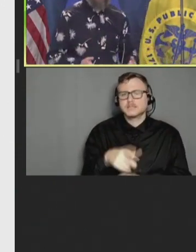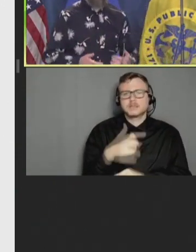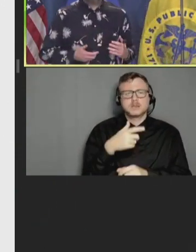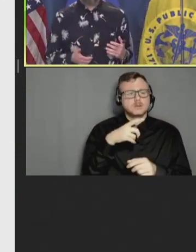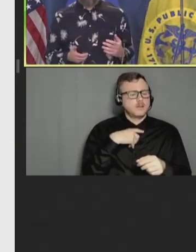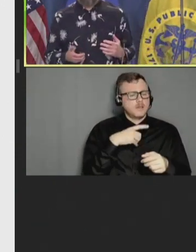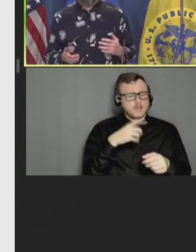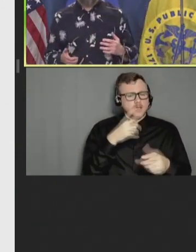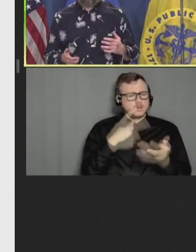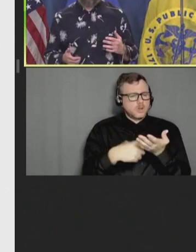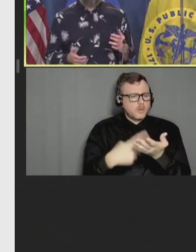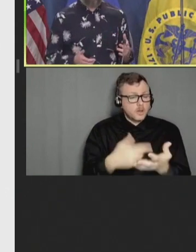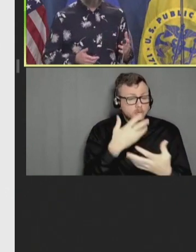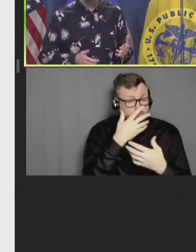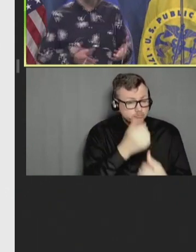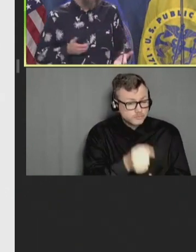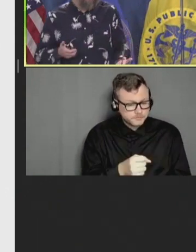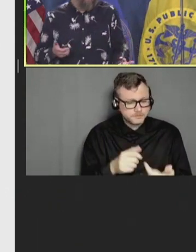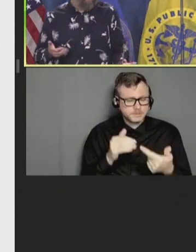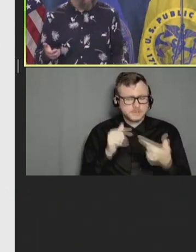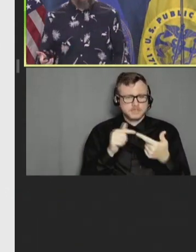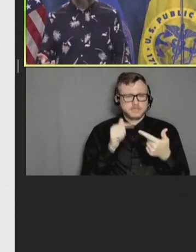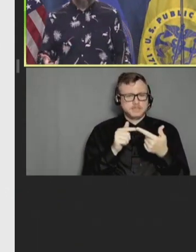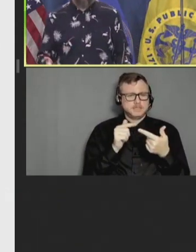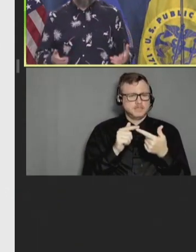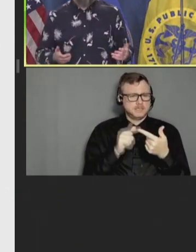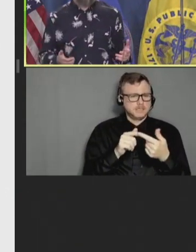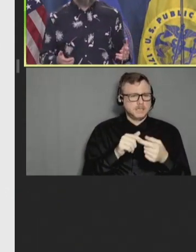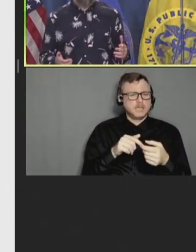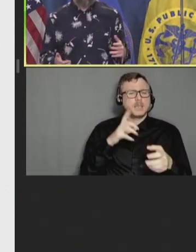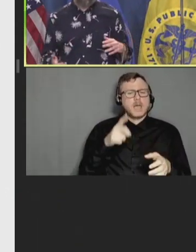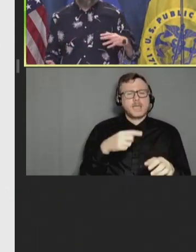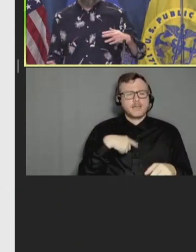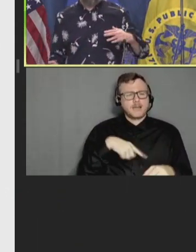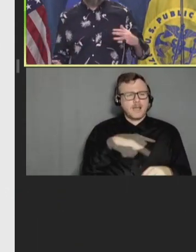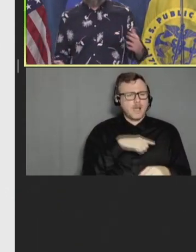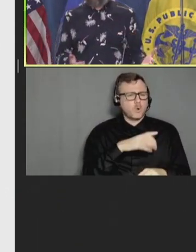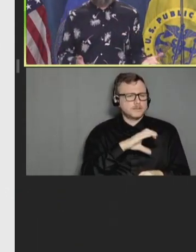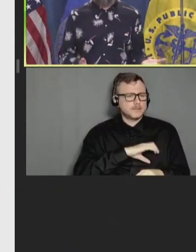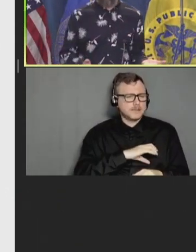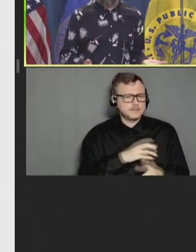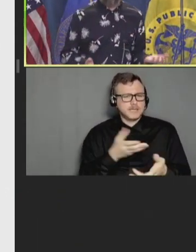The next is going to be about civic engagement. And so, there is a study out of University of